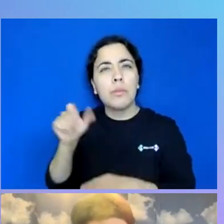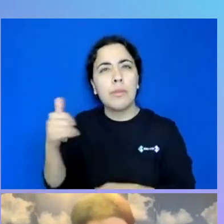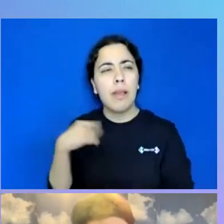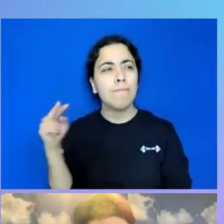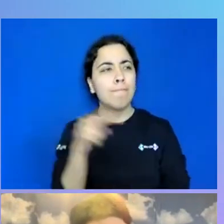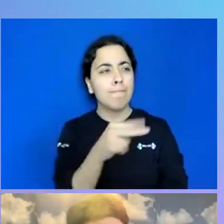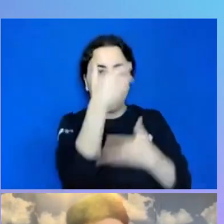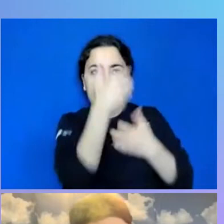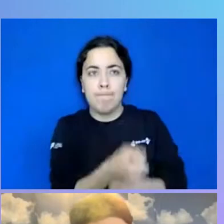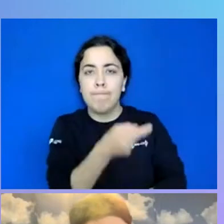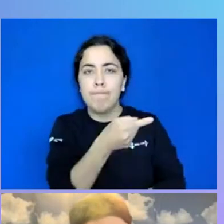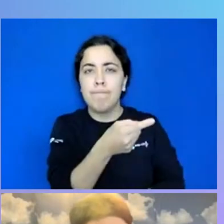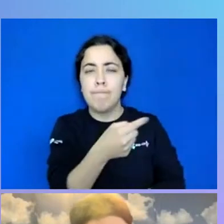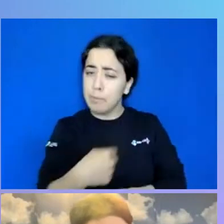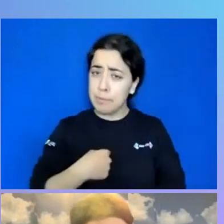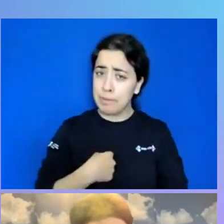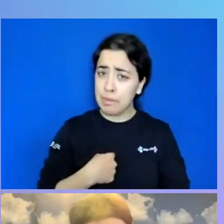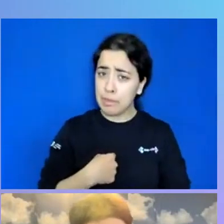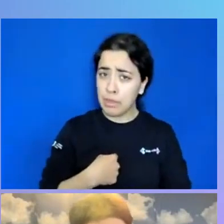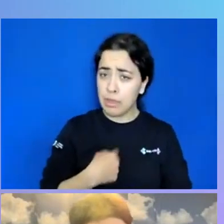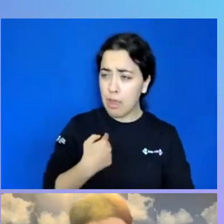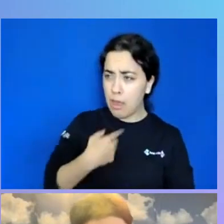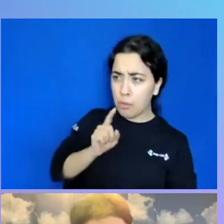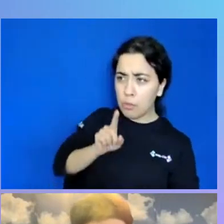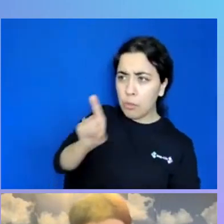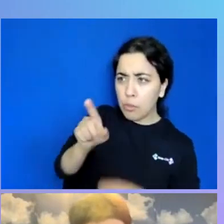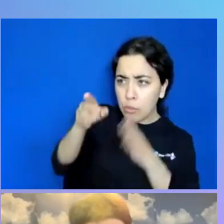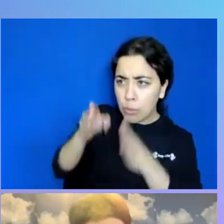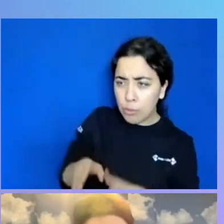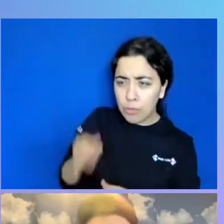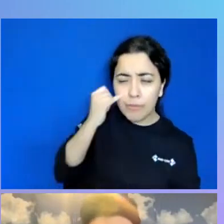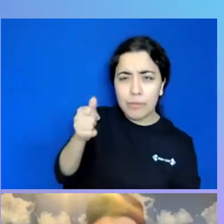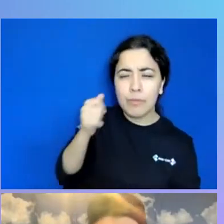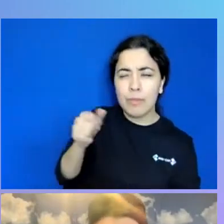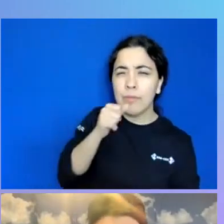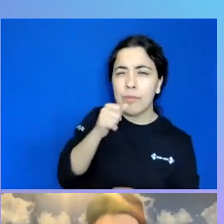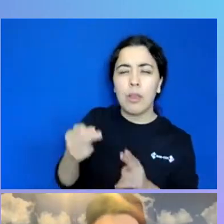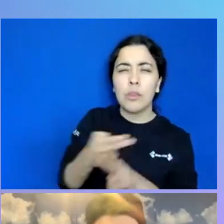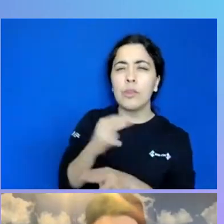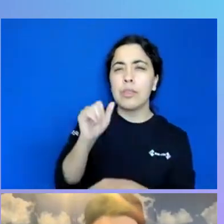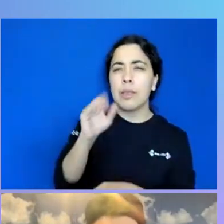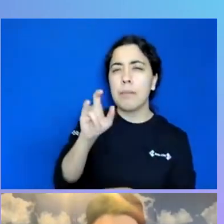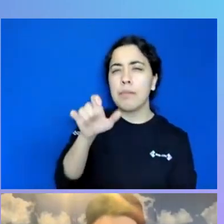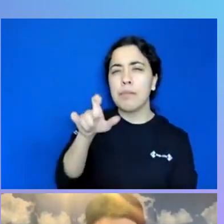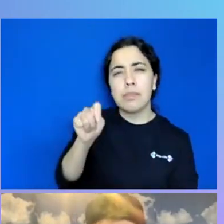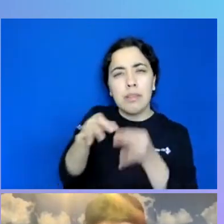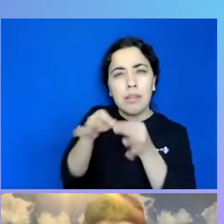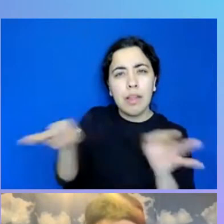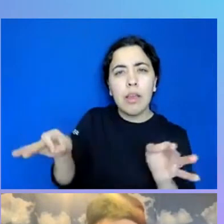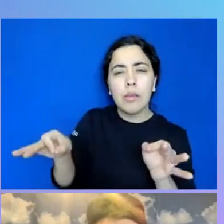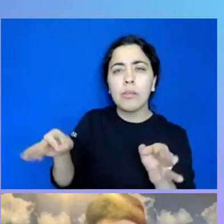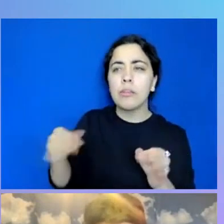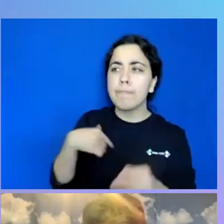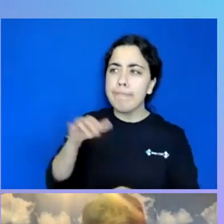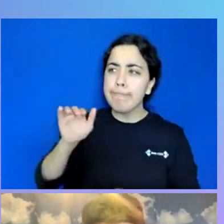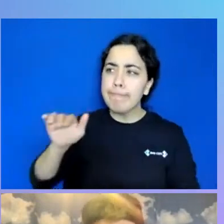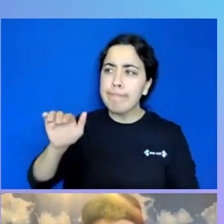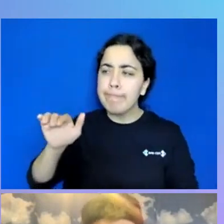them for help with a problem that's systemic than someone who